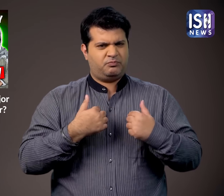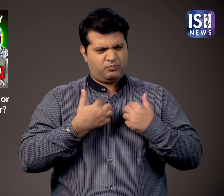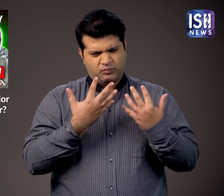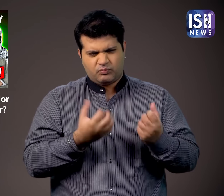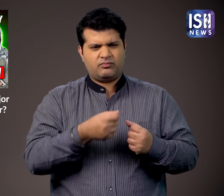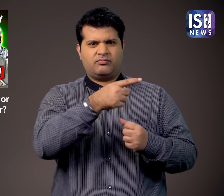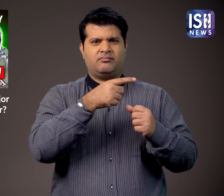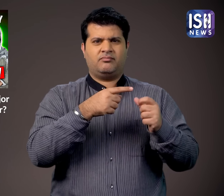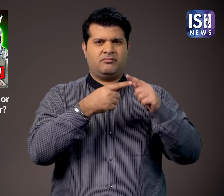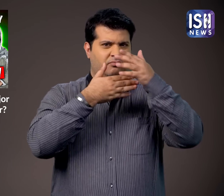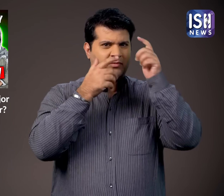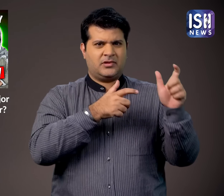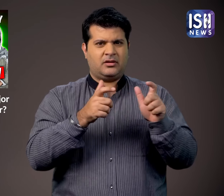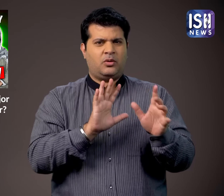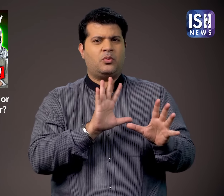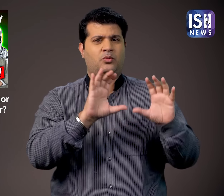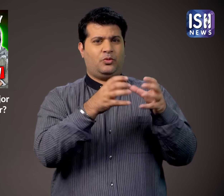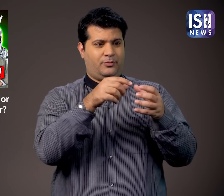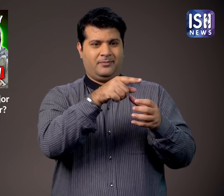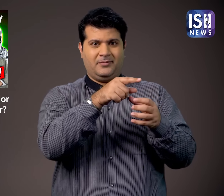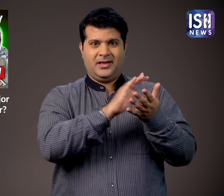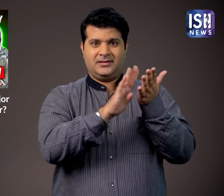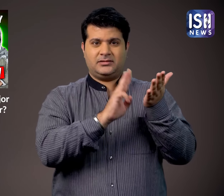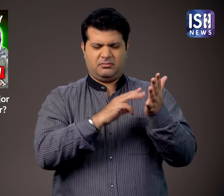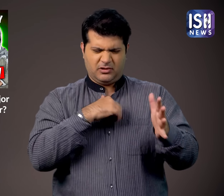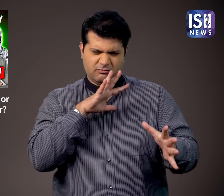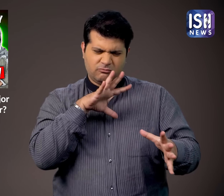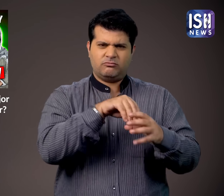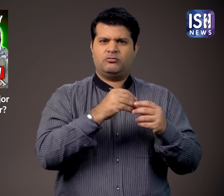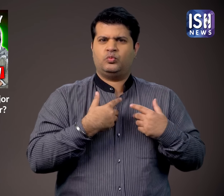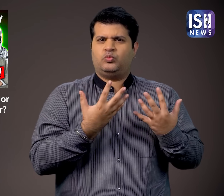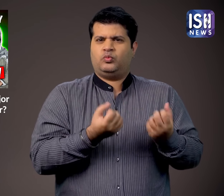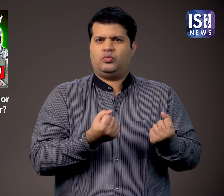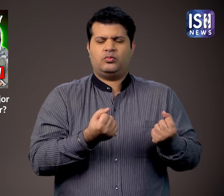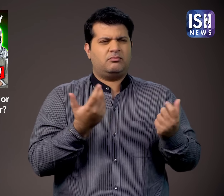that he wanted to join their group, Hizbul Mujahideen.